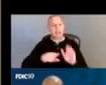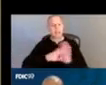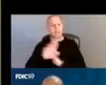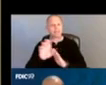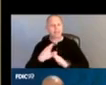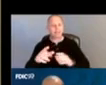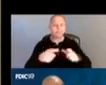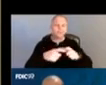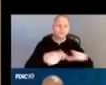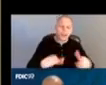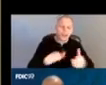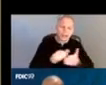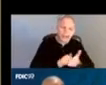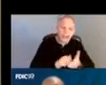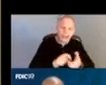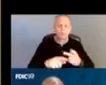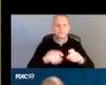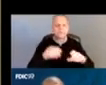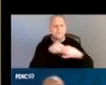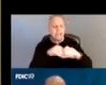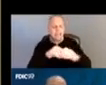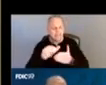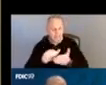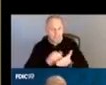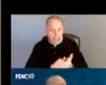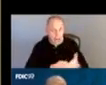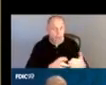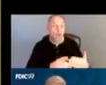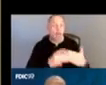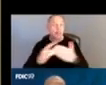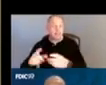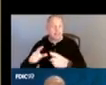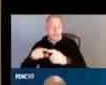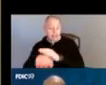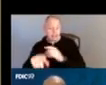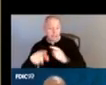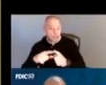account relationship which can lead to access to credit and eventually reach their financial